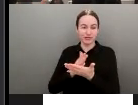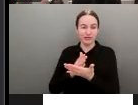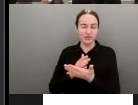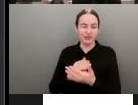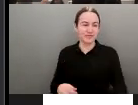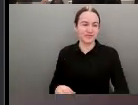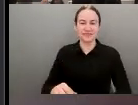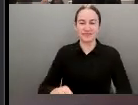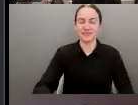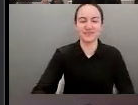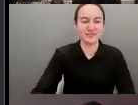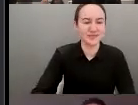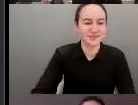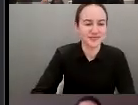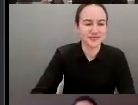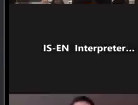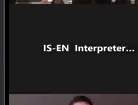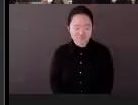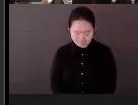to navigate now, so now I will